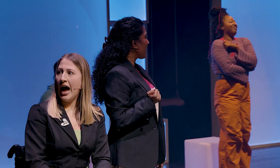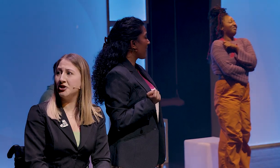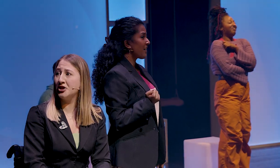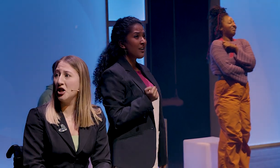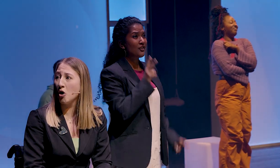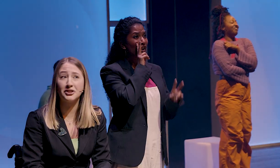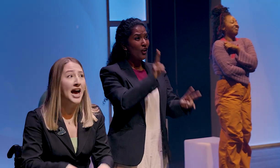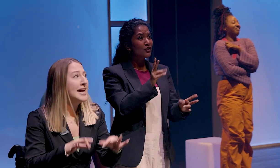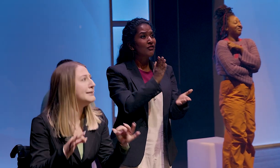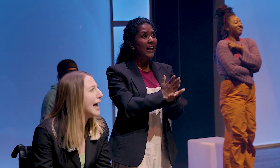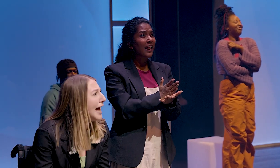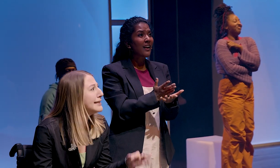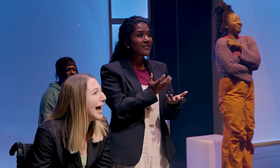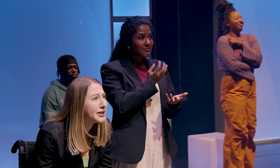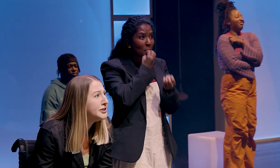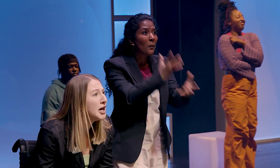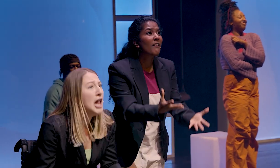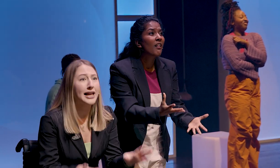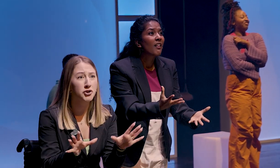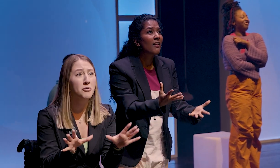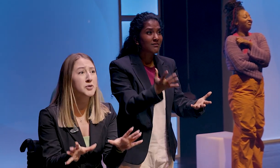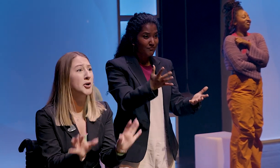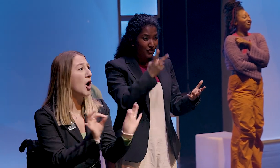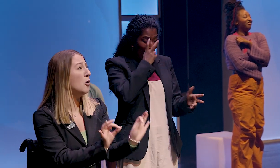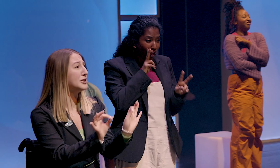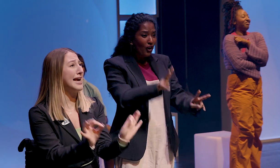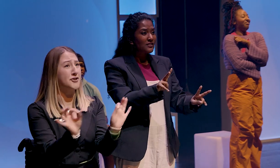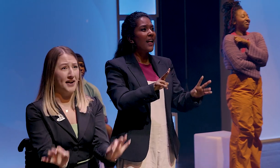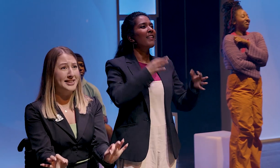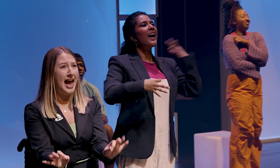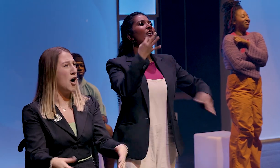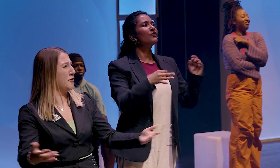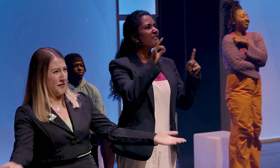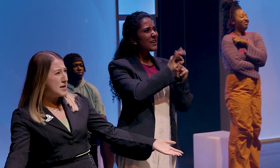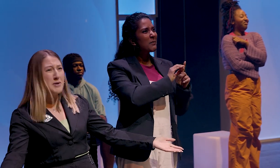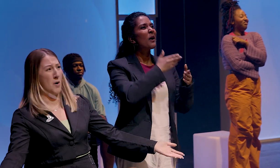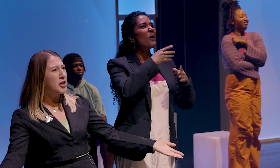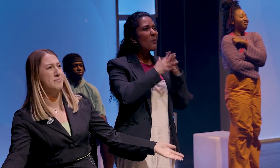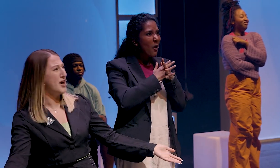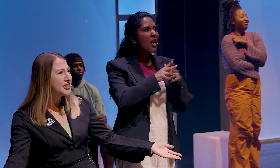And she looks dead elegant, like someone's put an old age filter on Phoebe